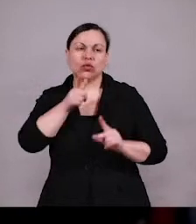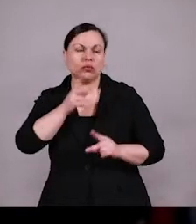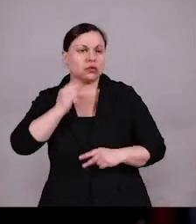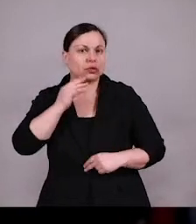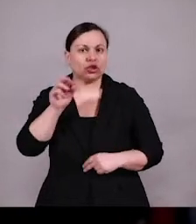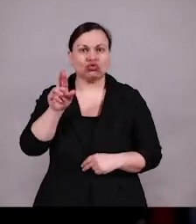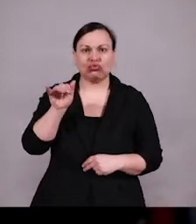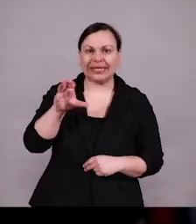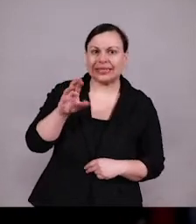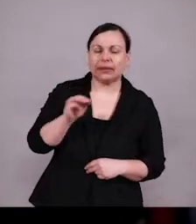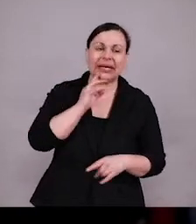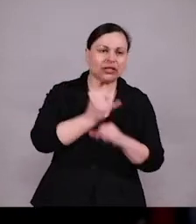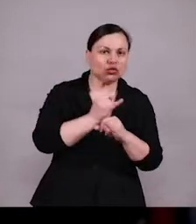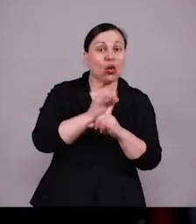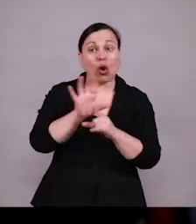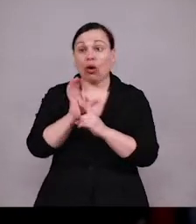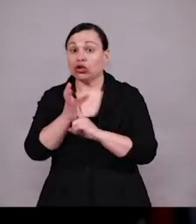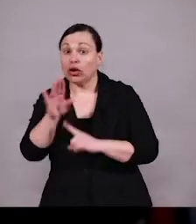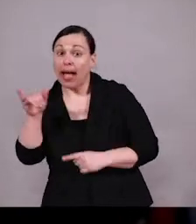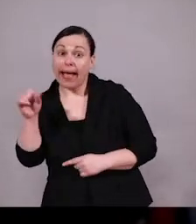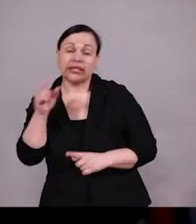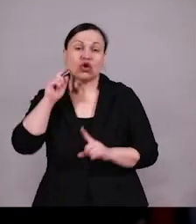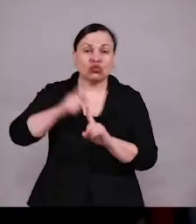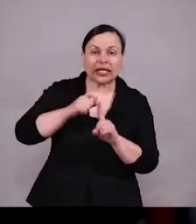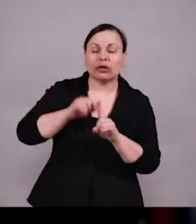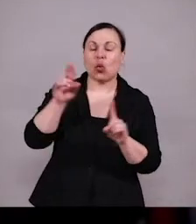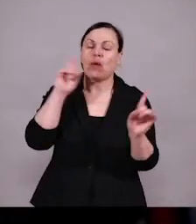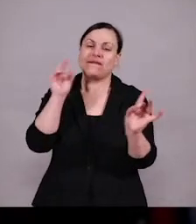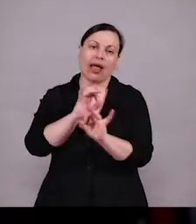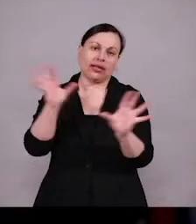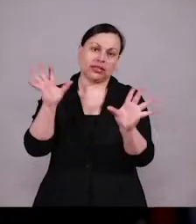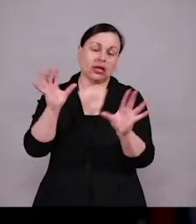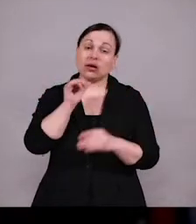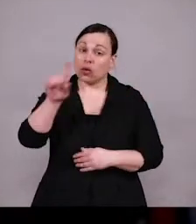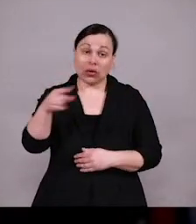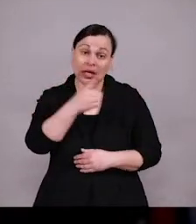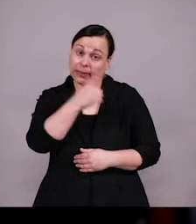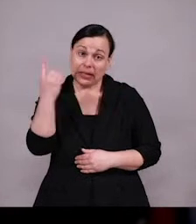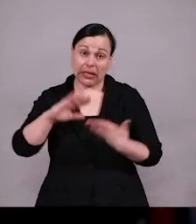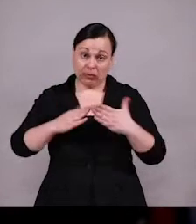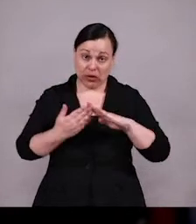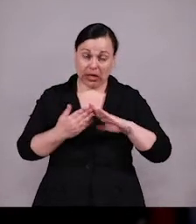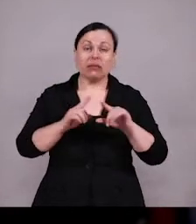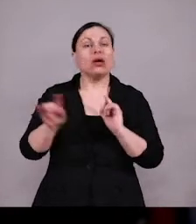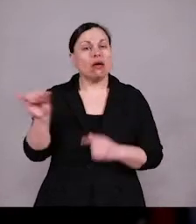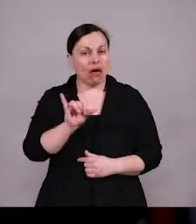institutional or cultural bias, harassment, or violence, not only in the Black community but